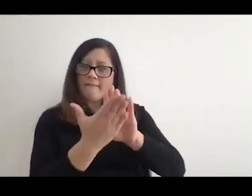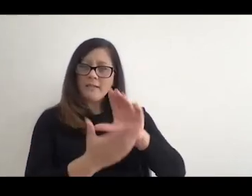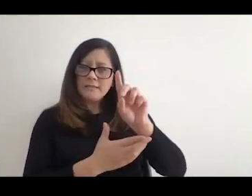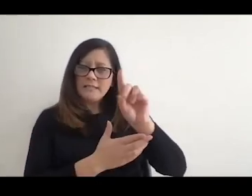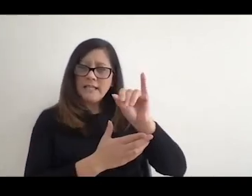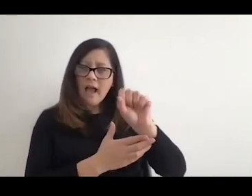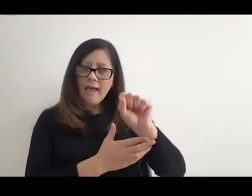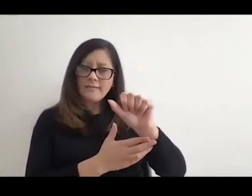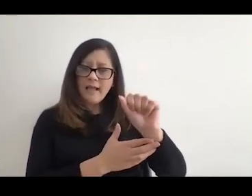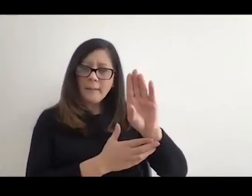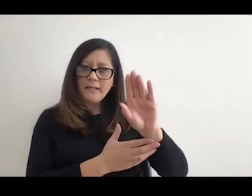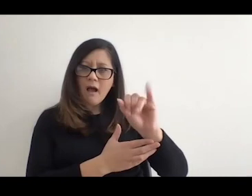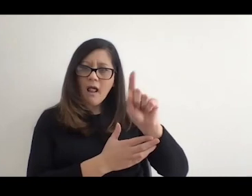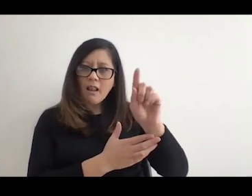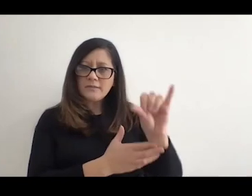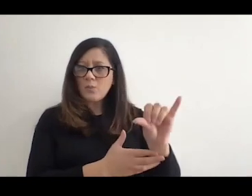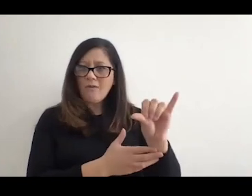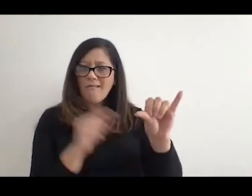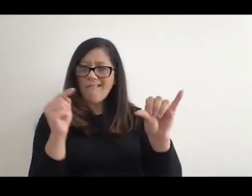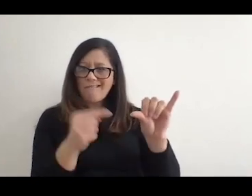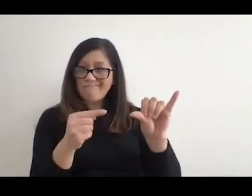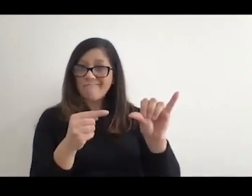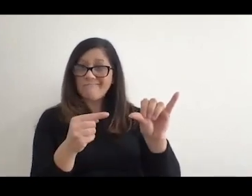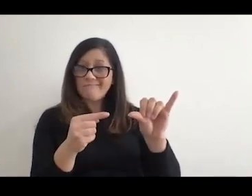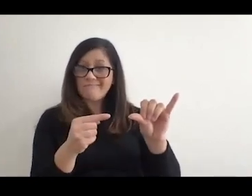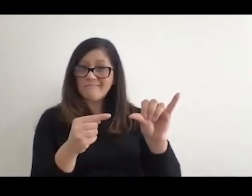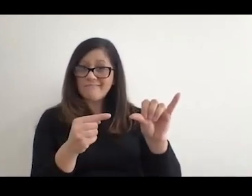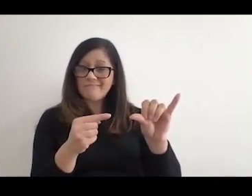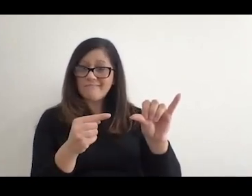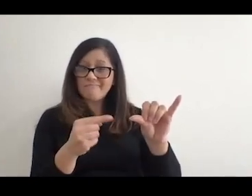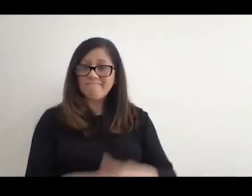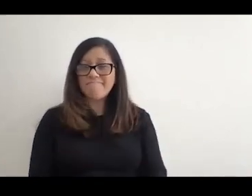You know a little bit about dressing with disabilities now.